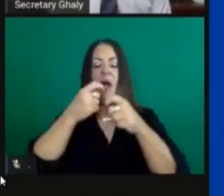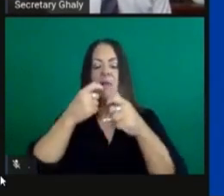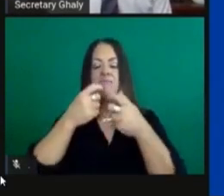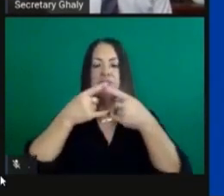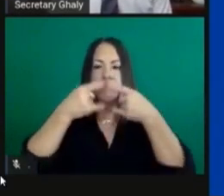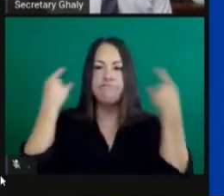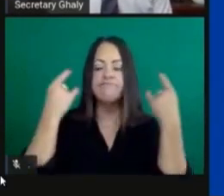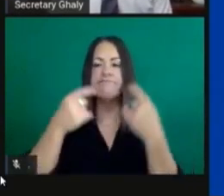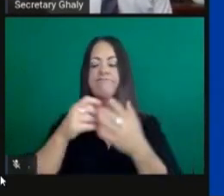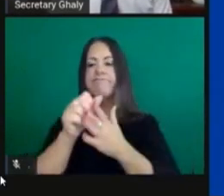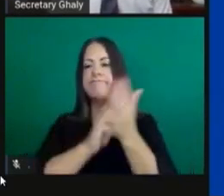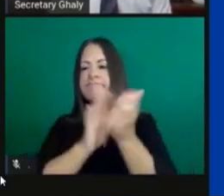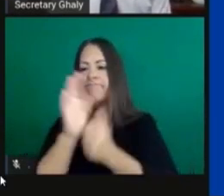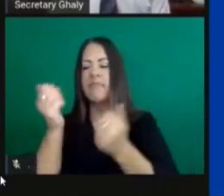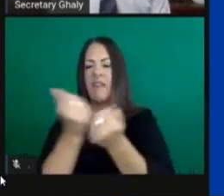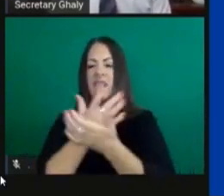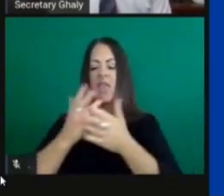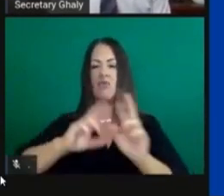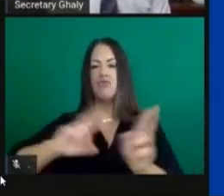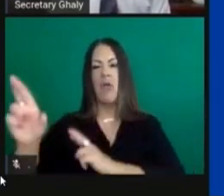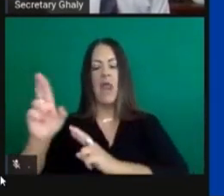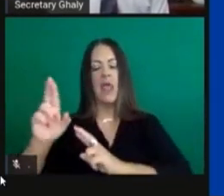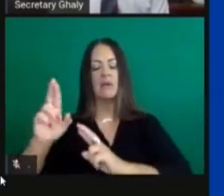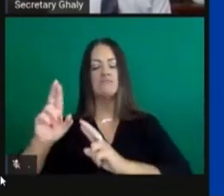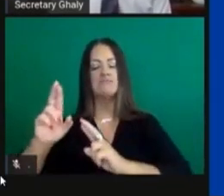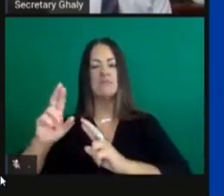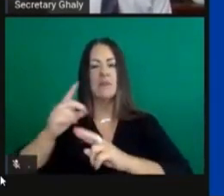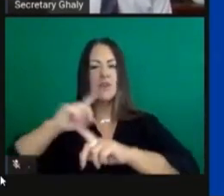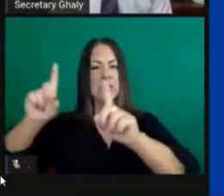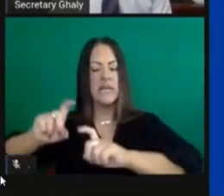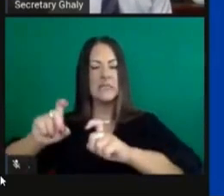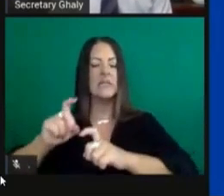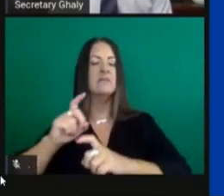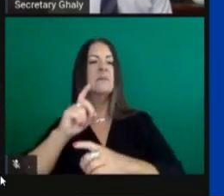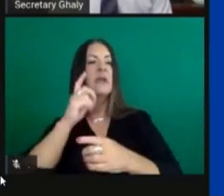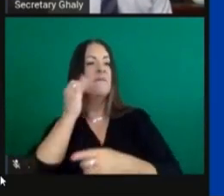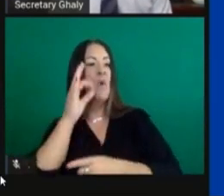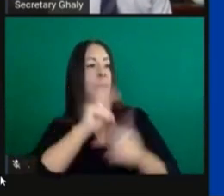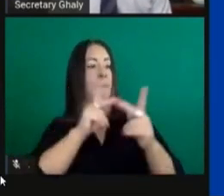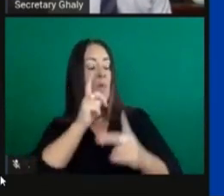COMING THROUGH THEIR DOORS, MAKING SURE THAT WE HAVE THE